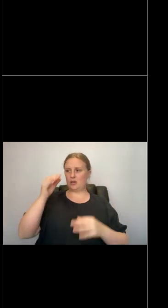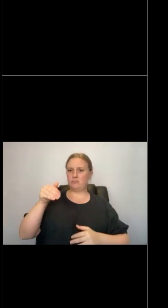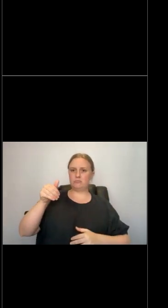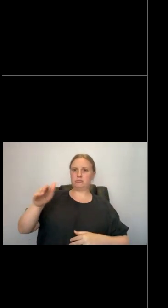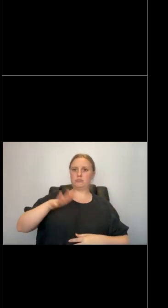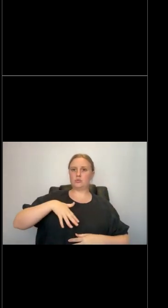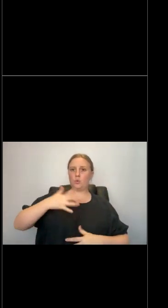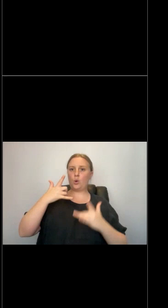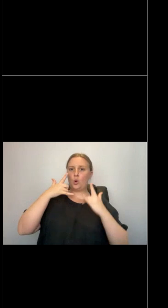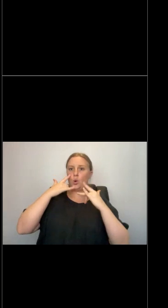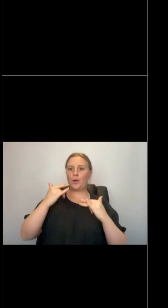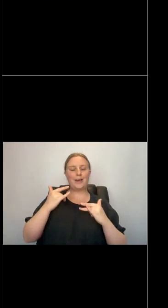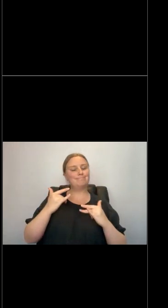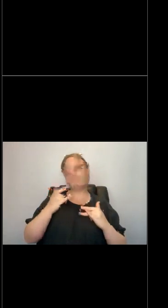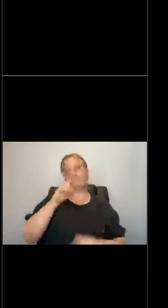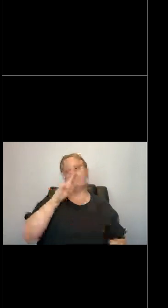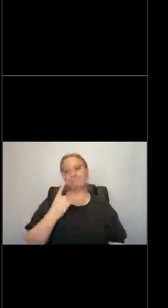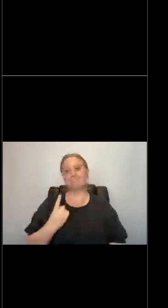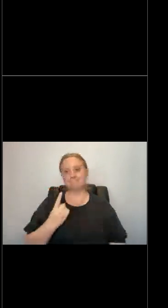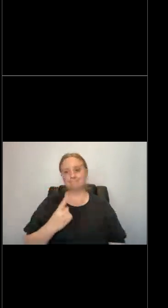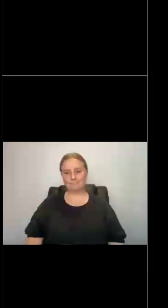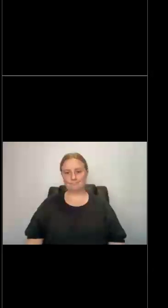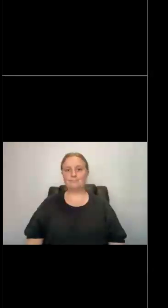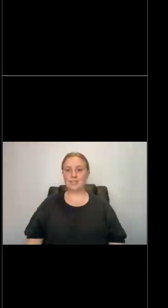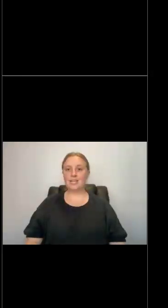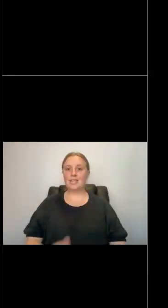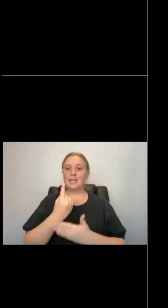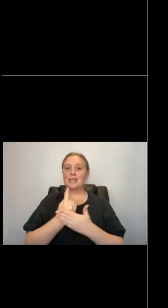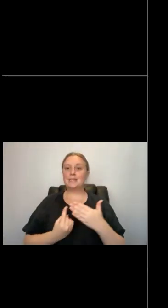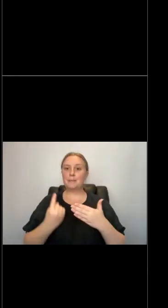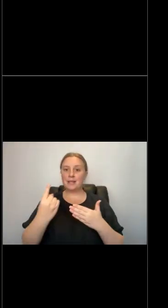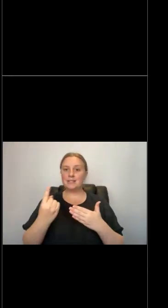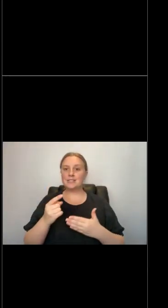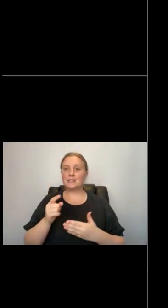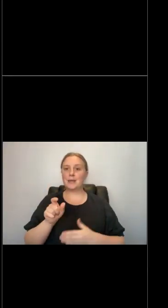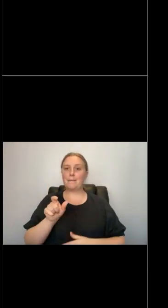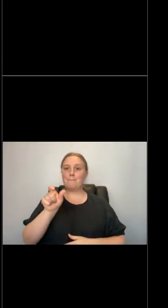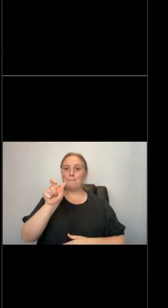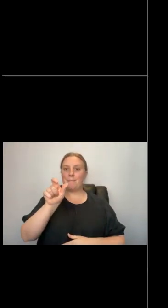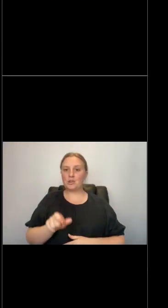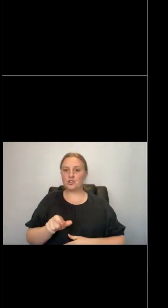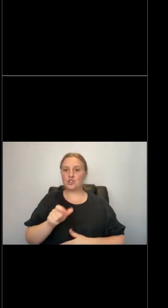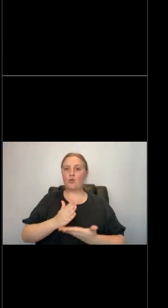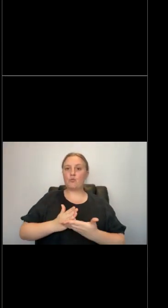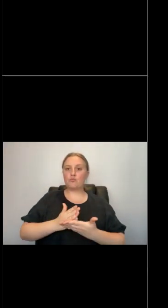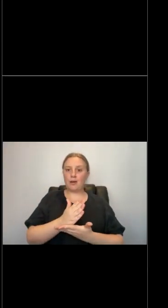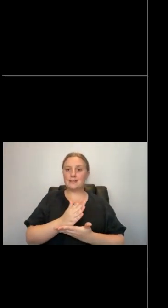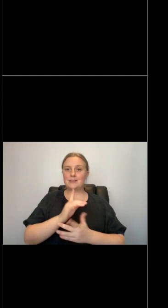An independent patient rights advisor can assist patients who don't want the appointed lawyer.